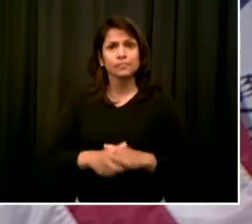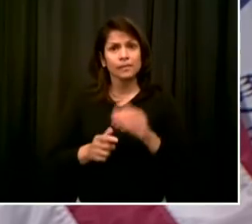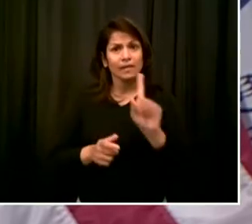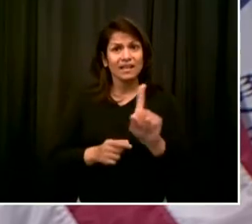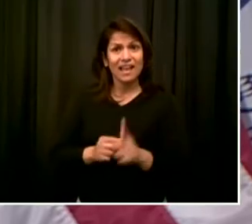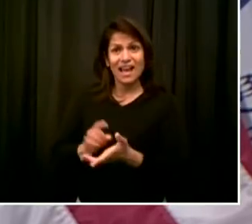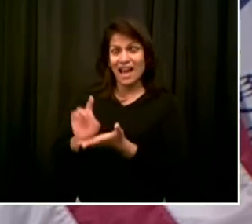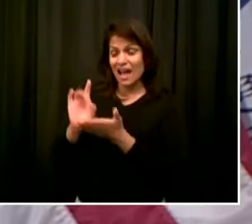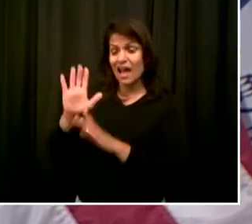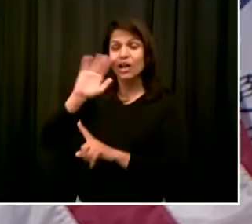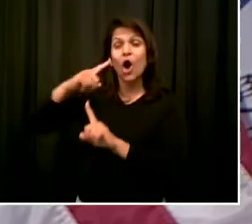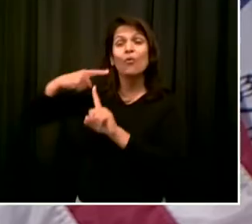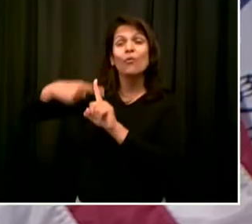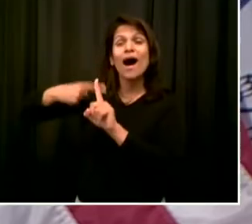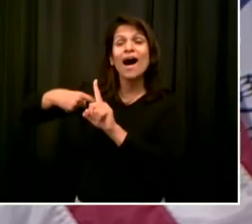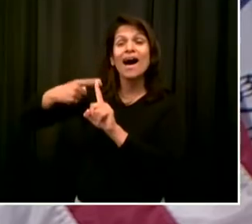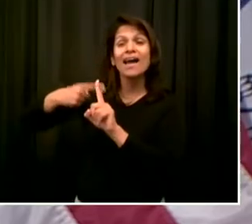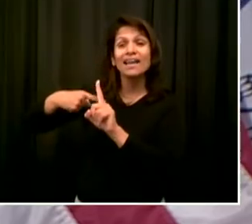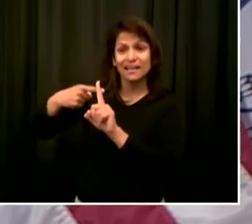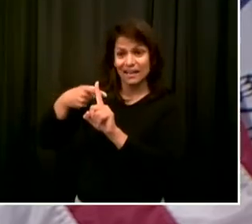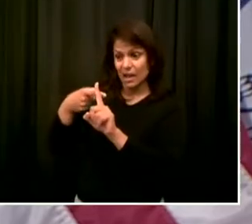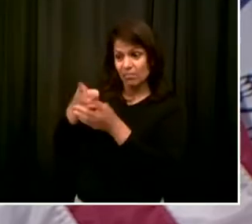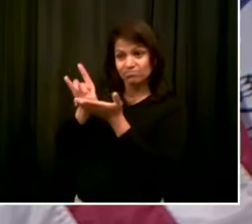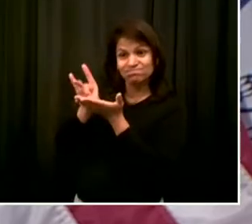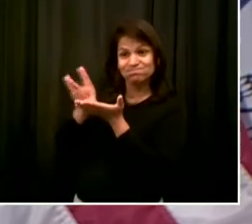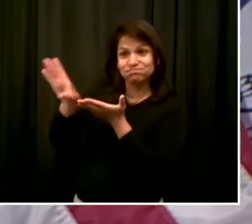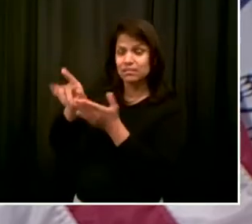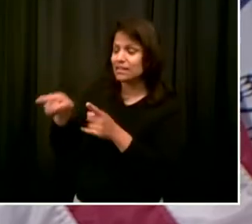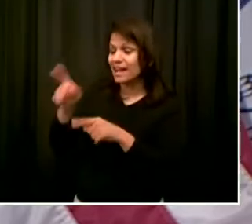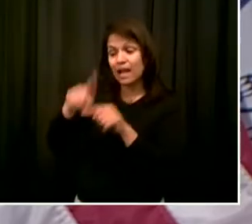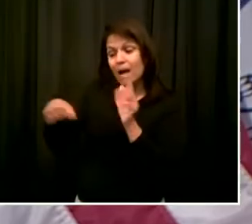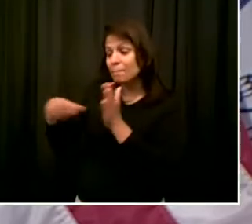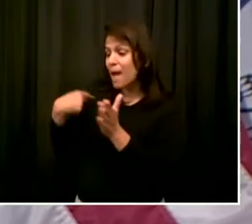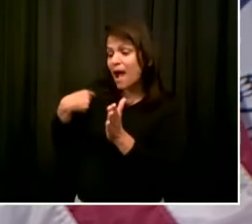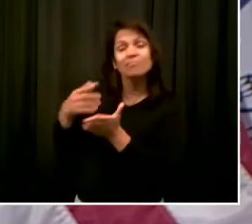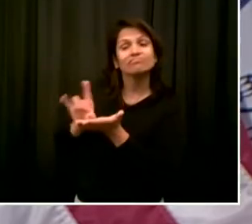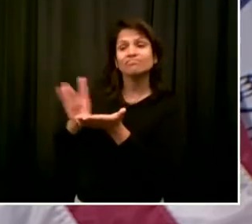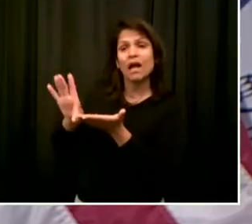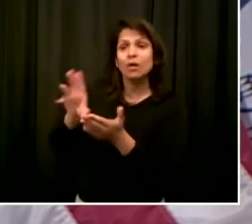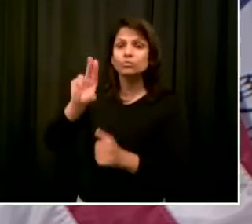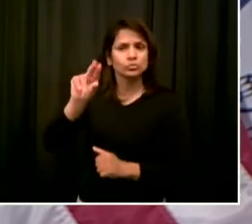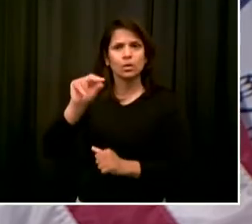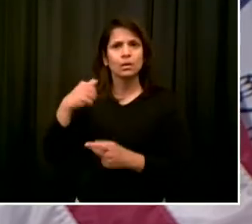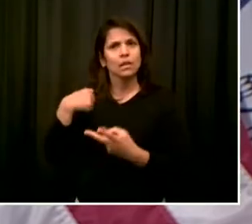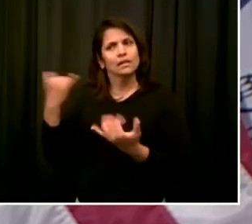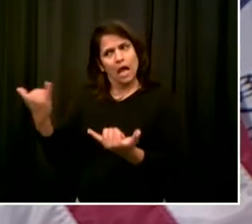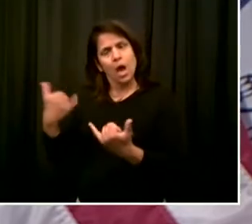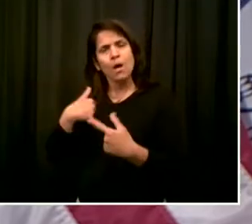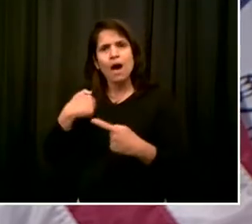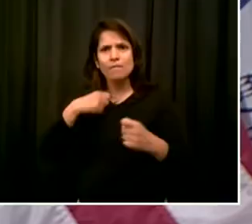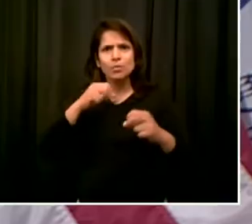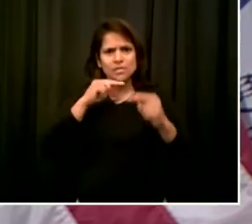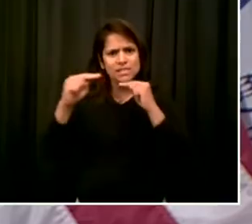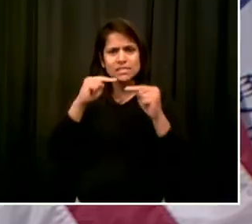HELP PEOPLE. THIS IS WHY SAID THAT WE NEED